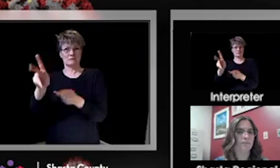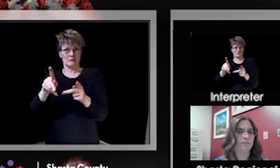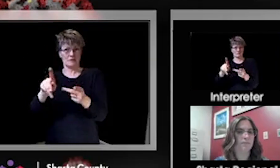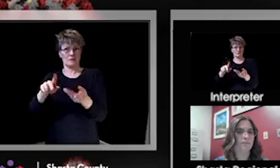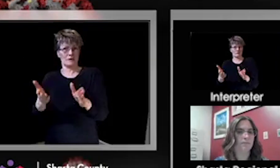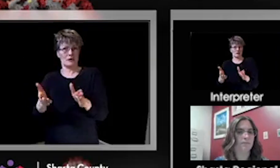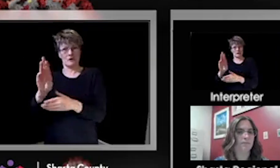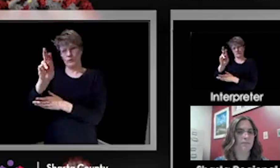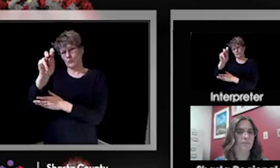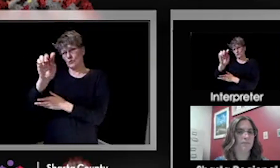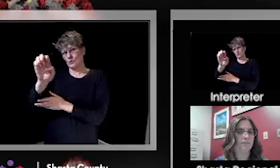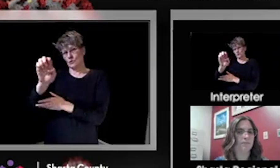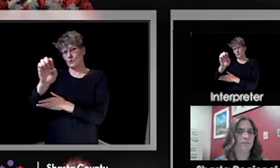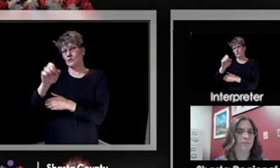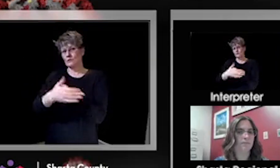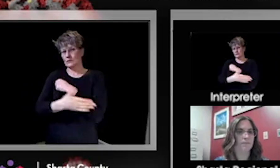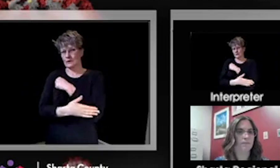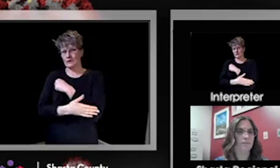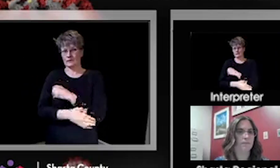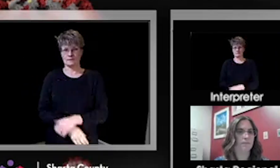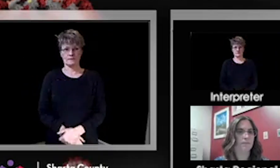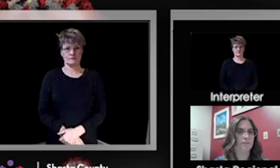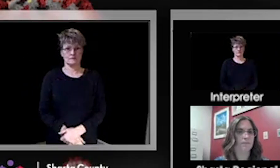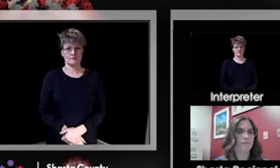one. We don’t have the death data, we have the